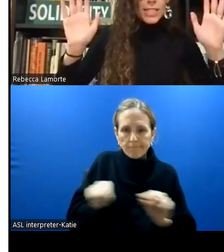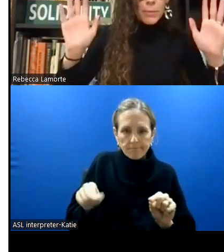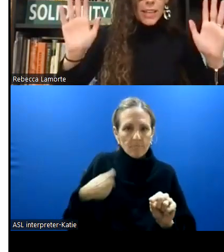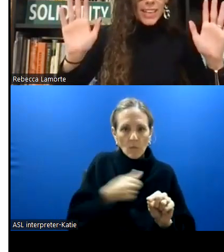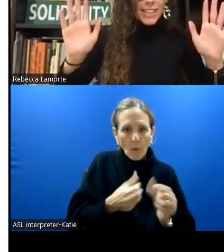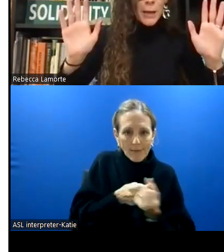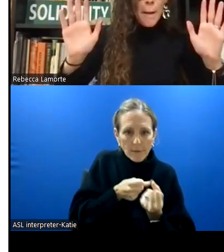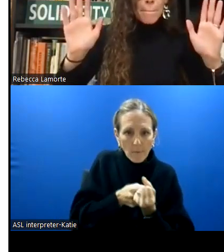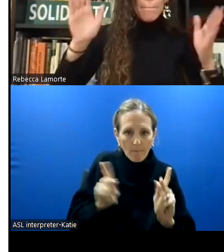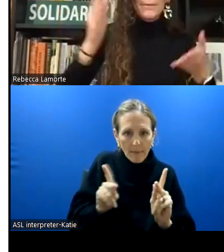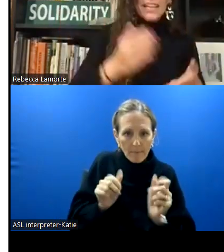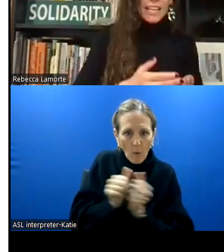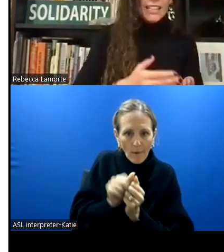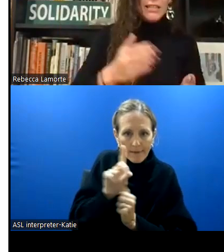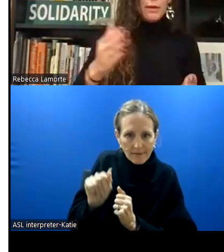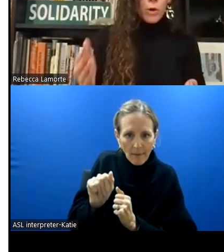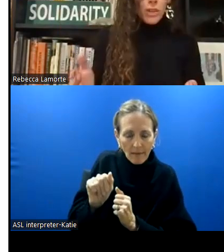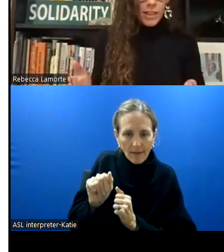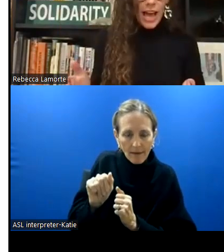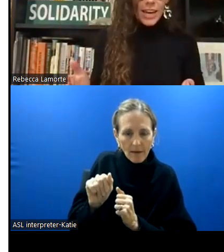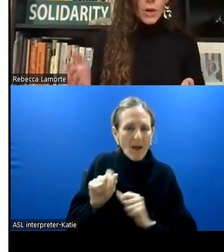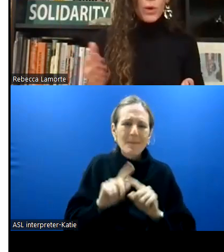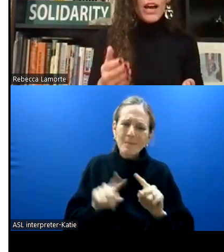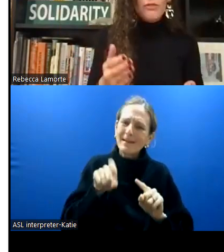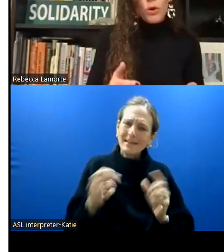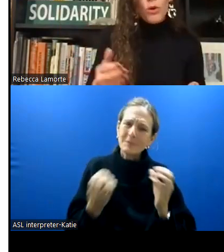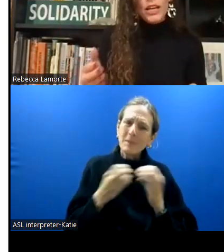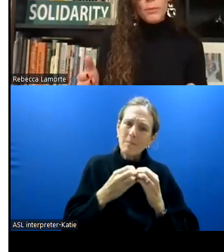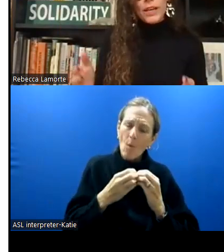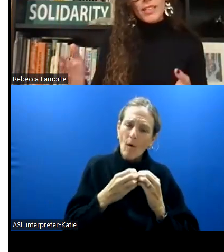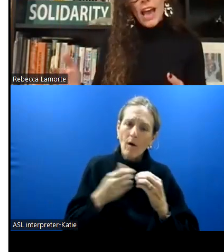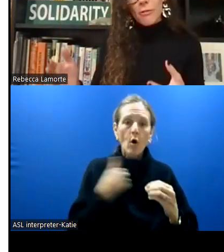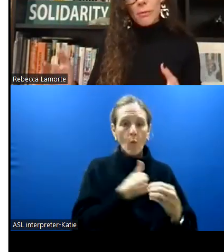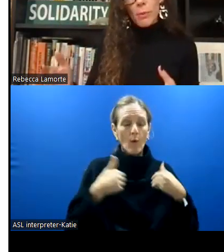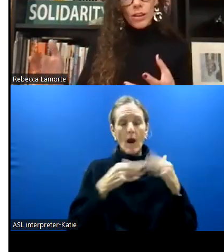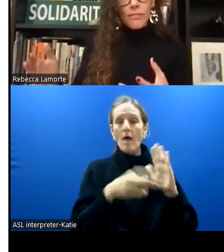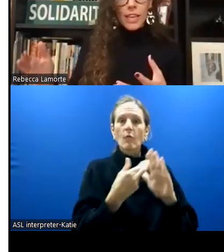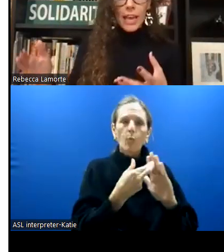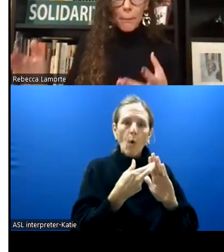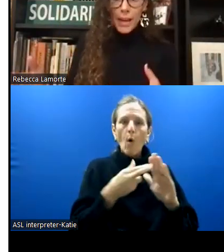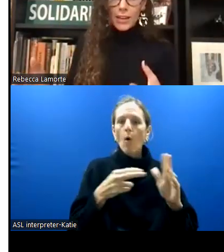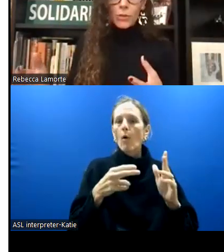with disabilities, but it needs to be more than that. We have a role and a place in every part of the campaign.